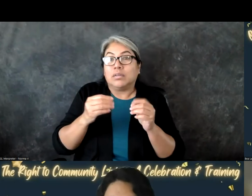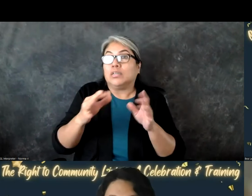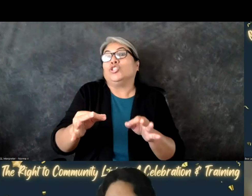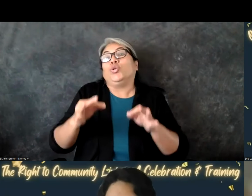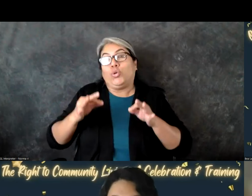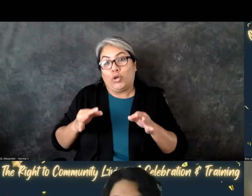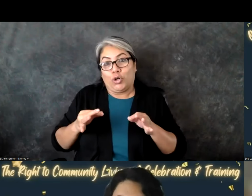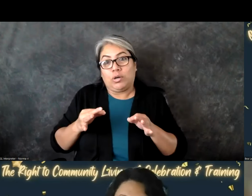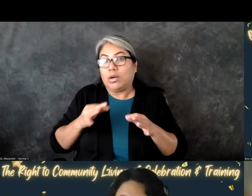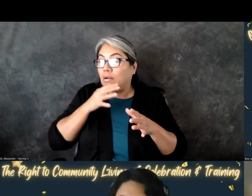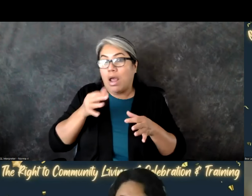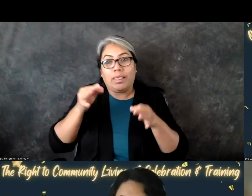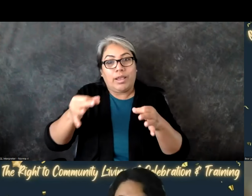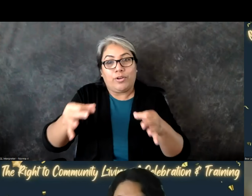this asset limit increased for a lot more programs and sooner